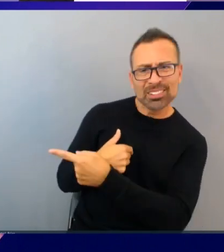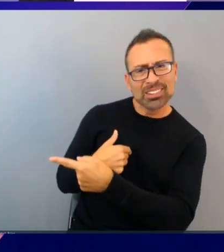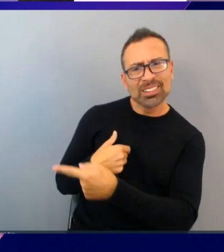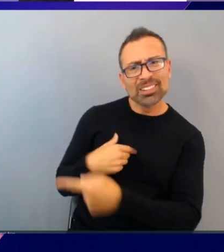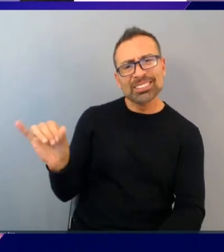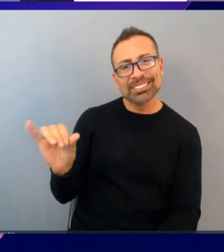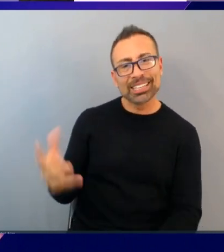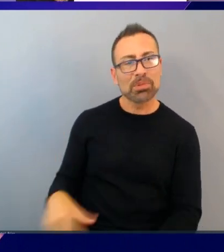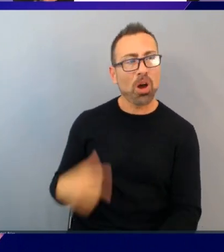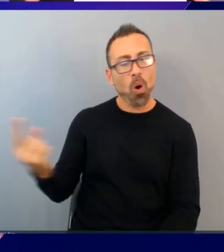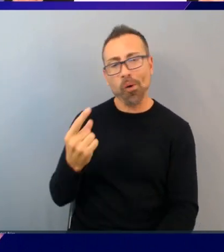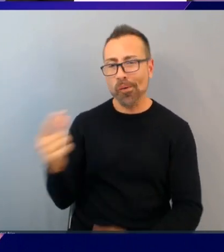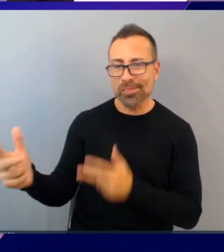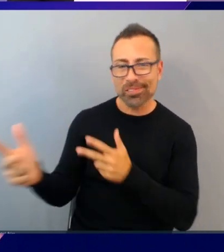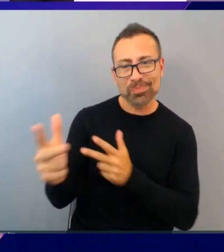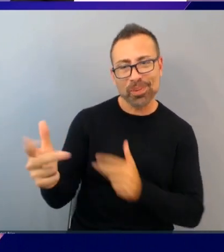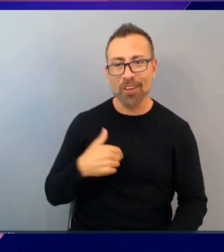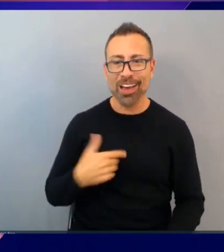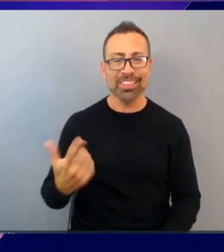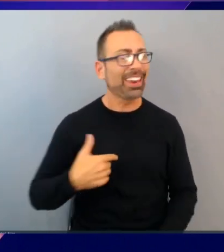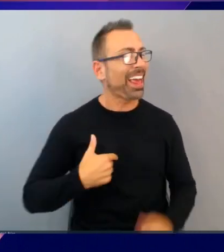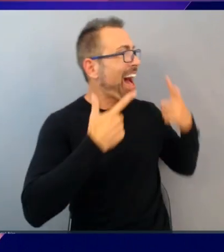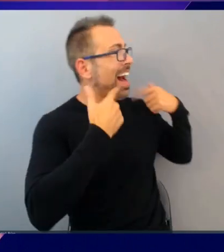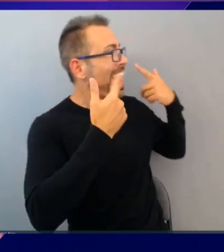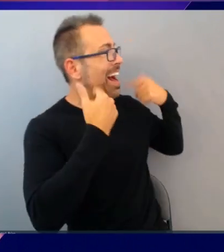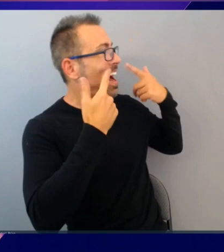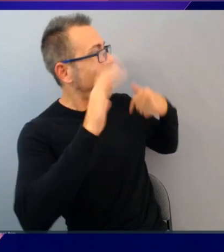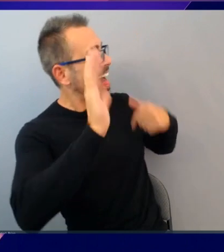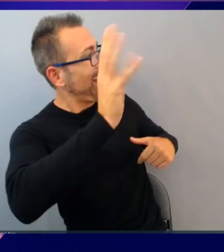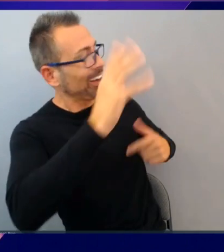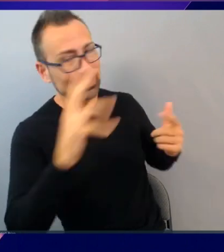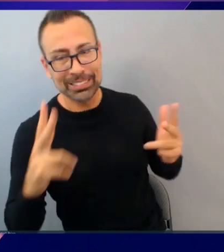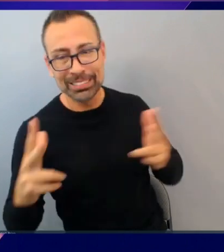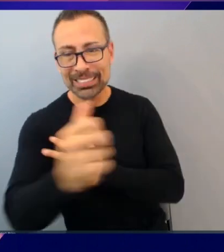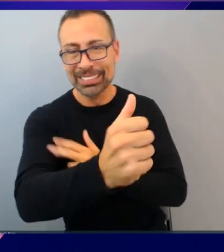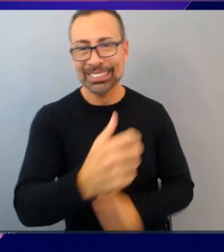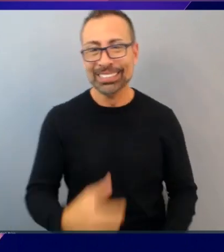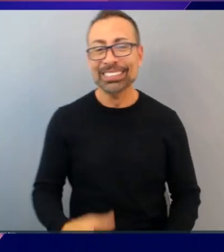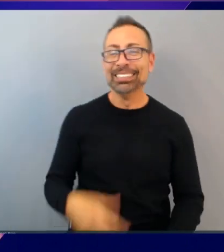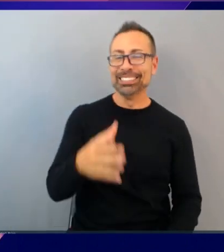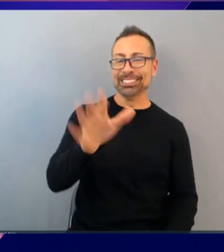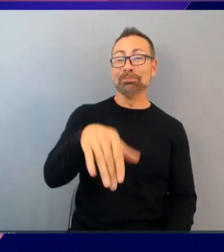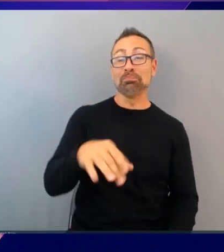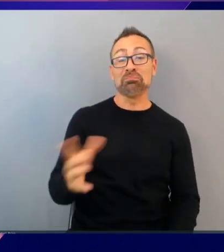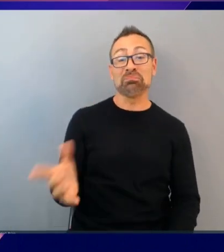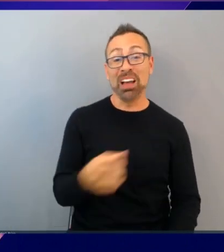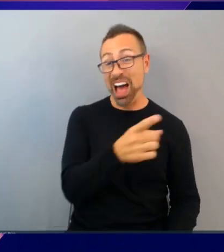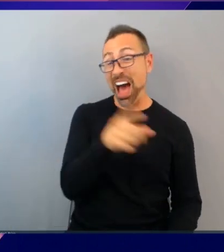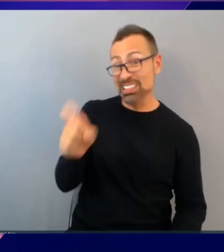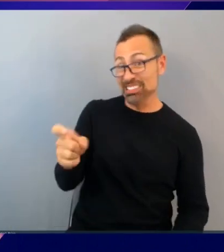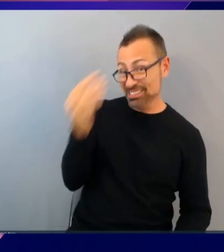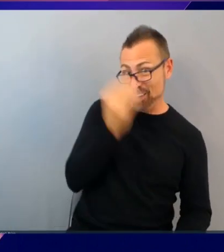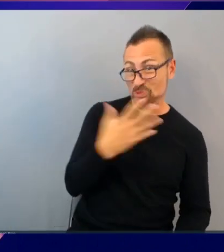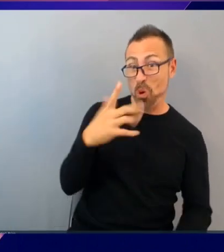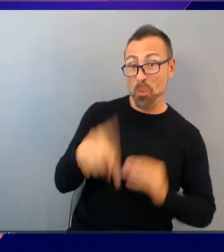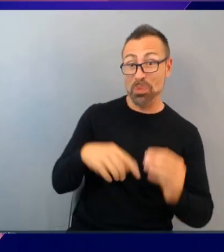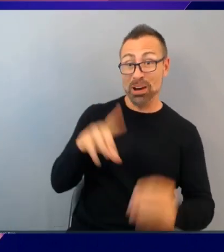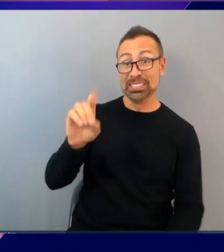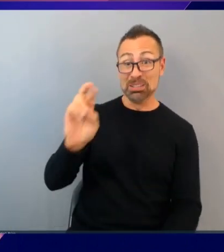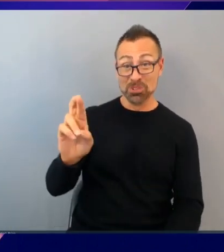he always just cuts me off and then he cackles. Clearly they are also a DeepRacer player. Yeah. No, I gotta tell him about DeepRacer. Sign him up for the league. He for sure will win.